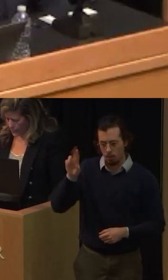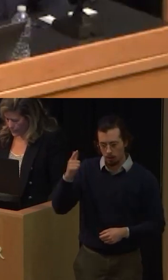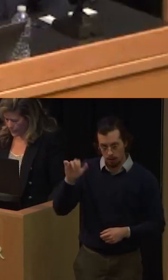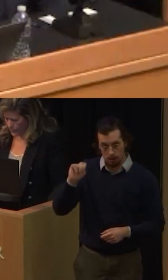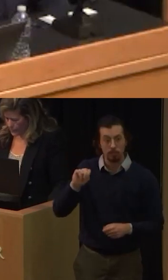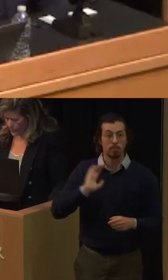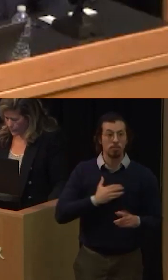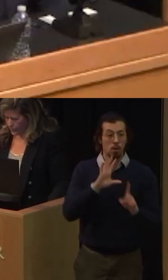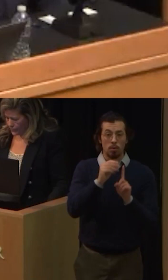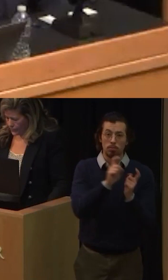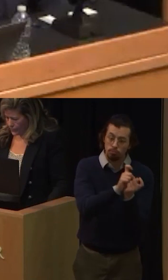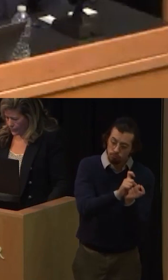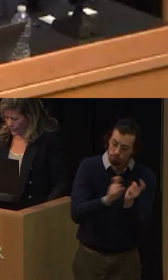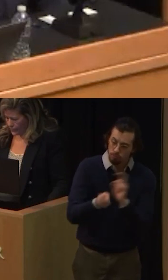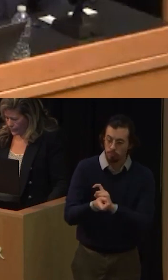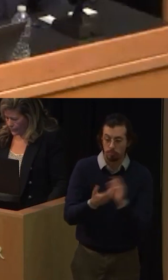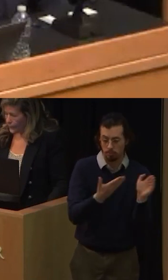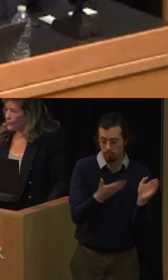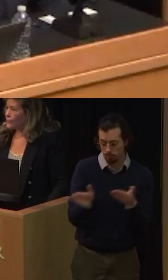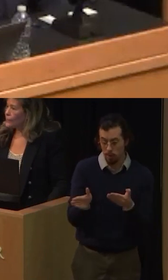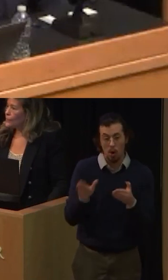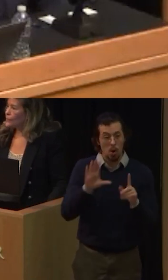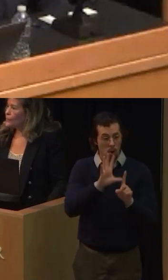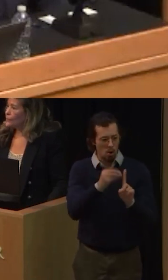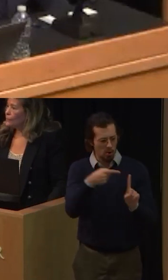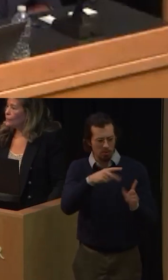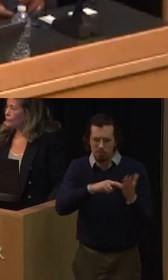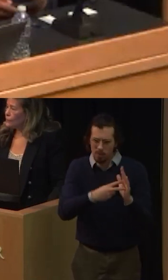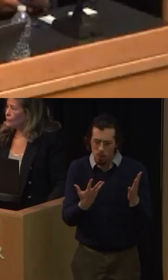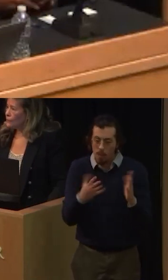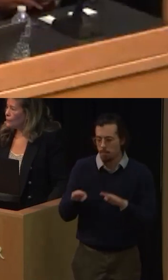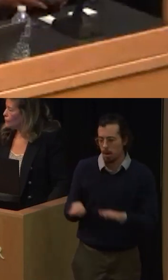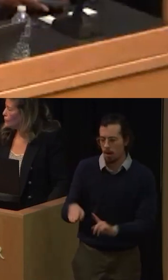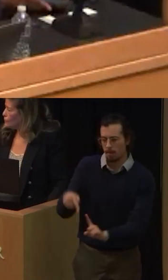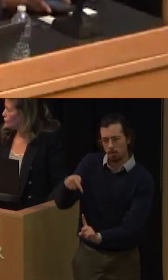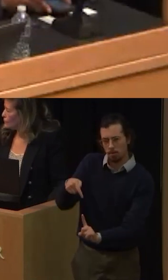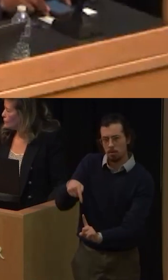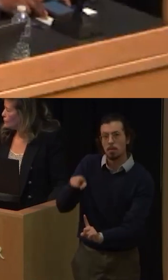and culture's about behaviors, which means that we've got to be absolutely clear